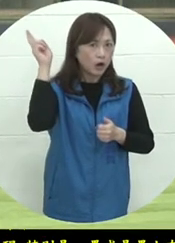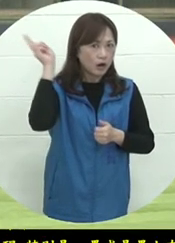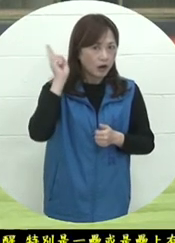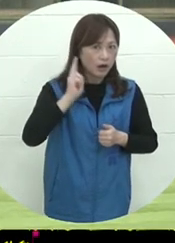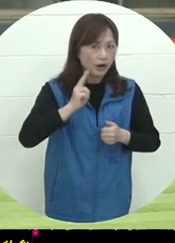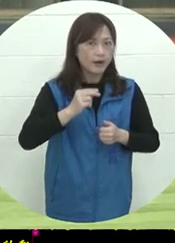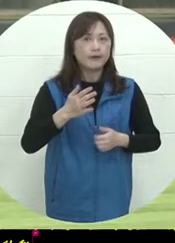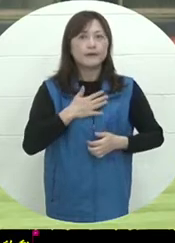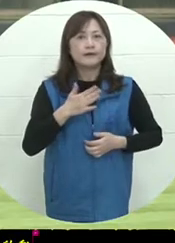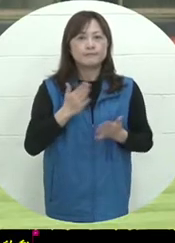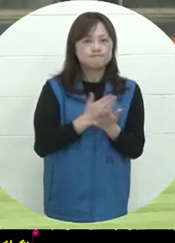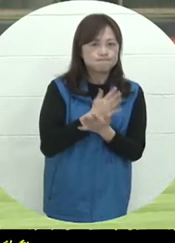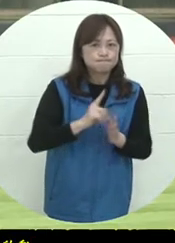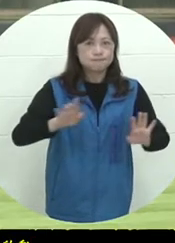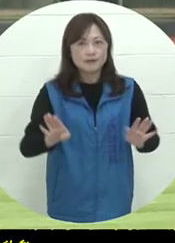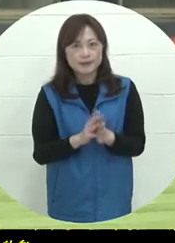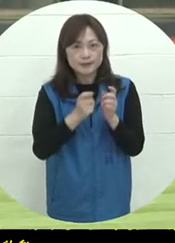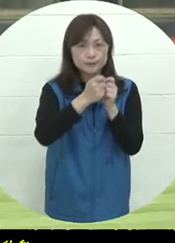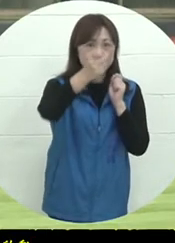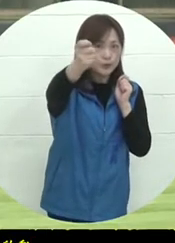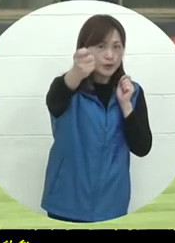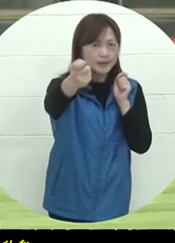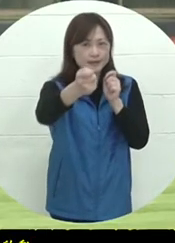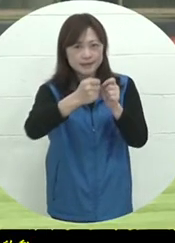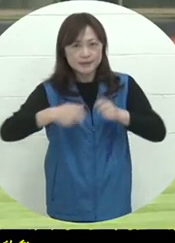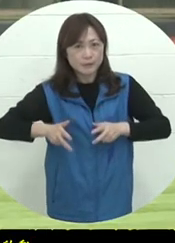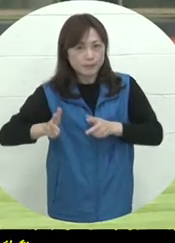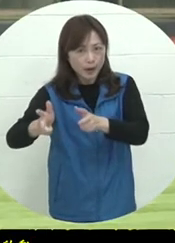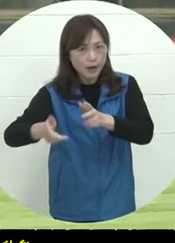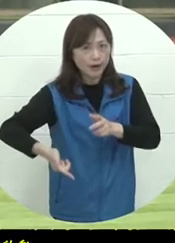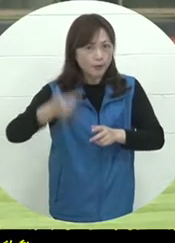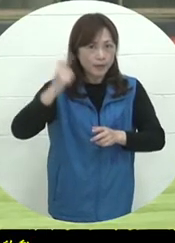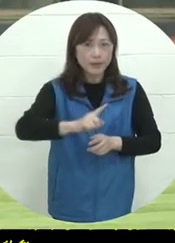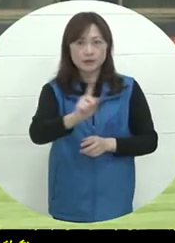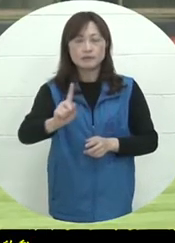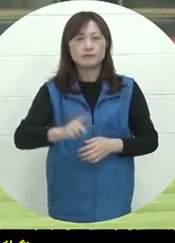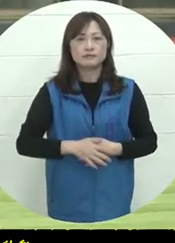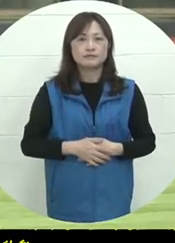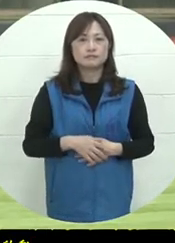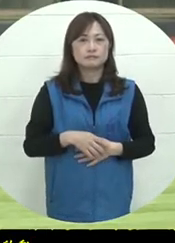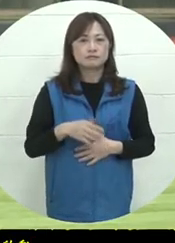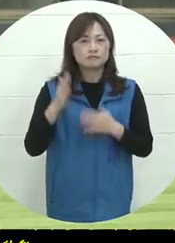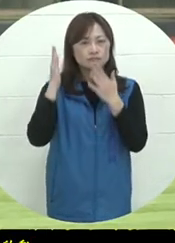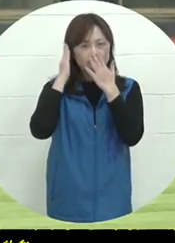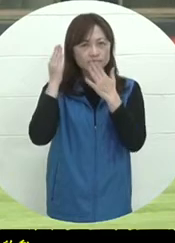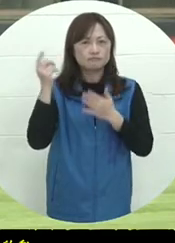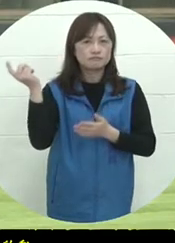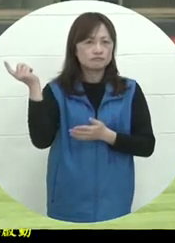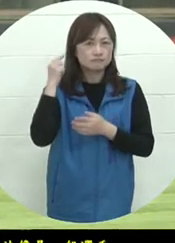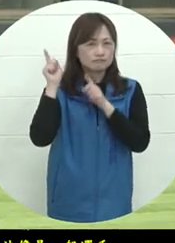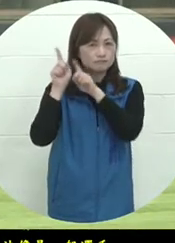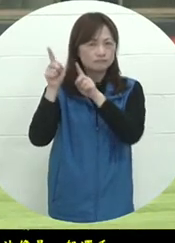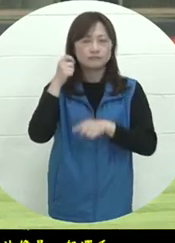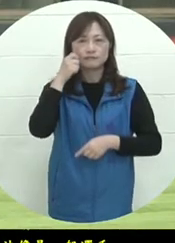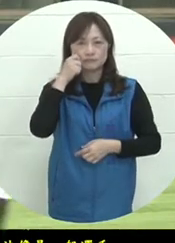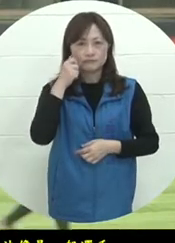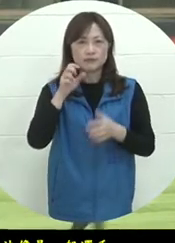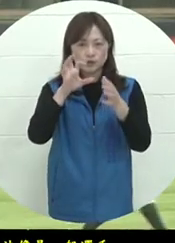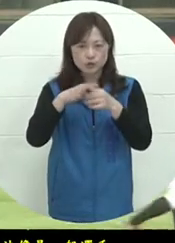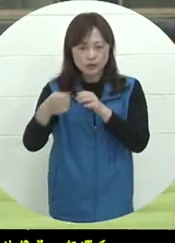saying, "Li Lei is very far away, Li Lei is relatively far away, etc., so sometimes the probability of using one of Dao Lei's tactics